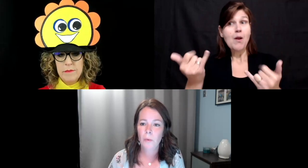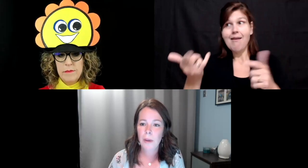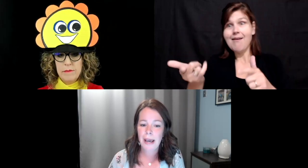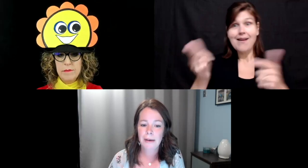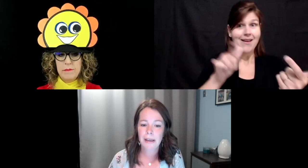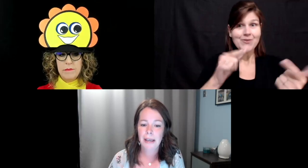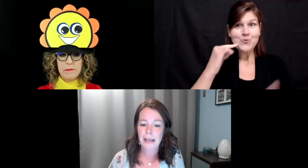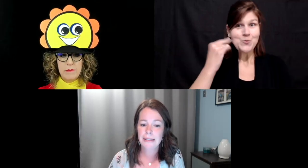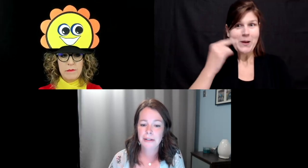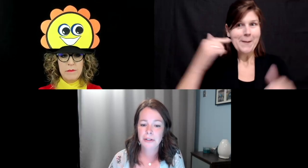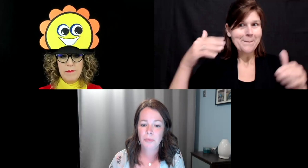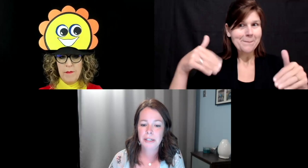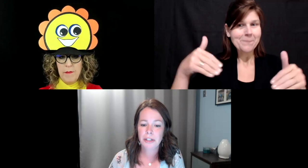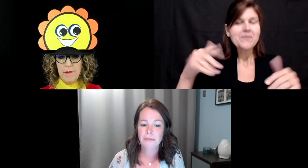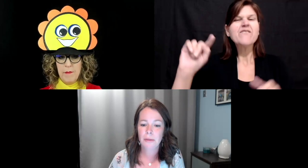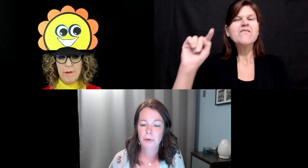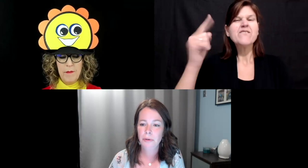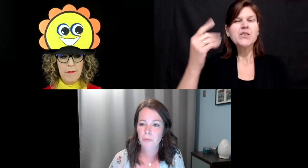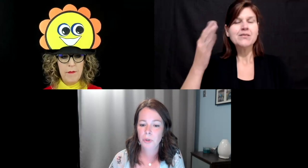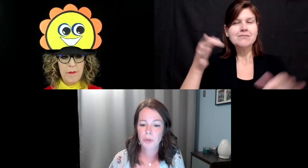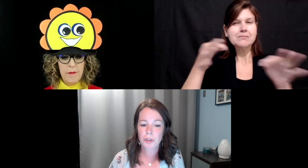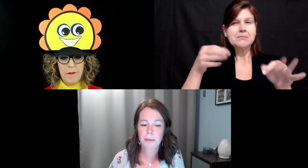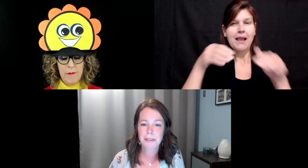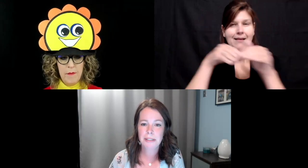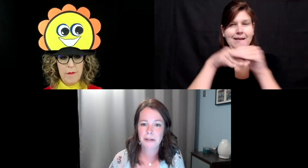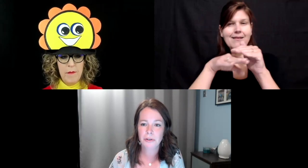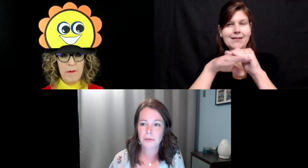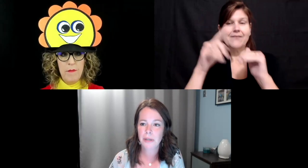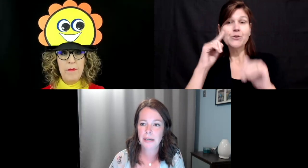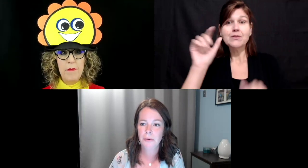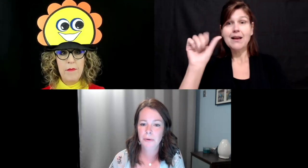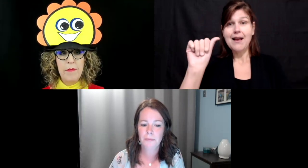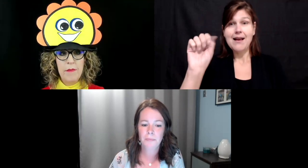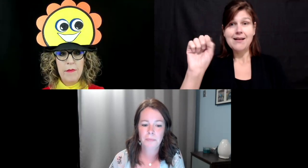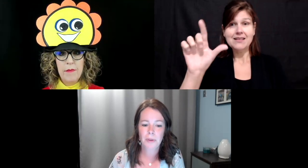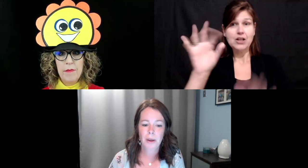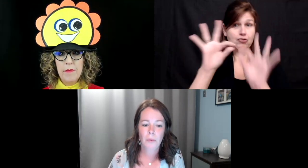We have ASL interpretation available, which you should be able to see on your screen now.